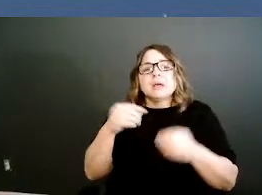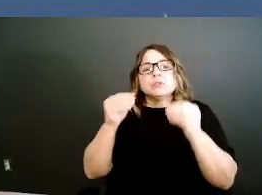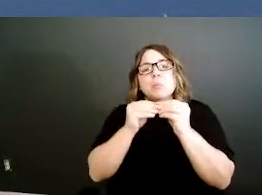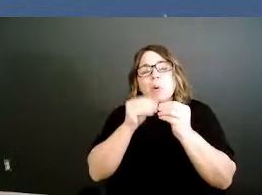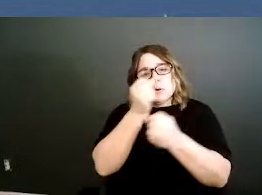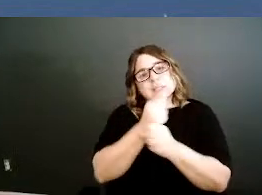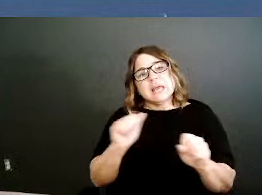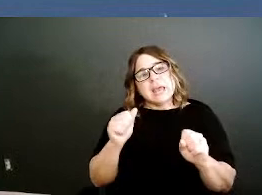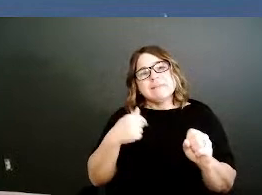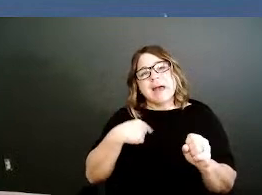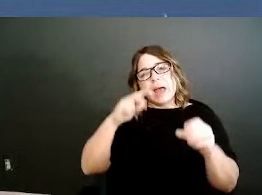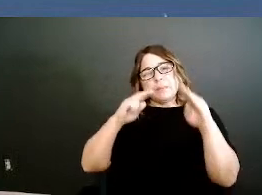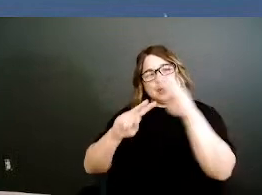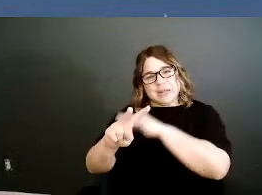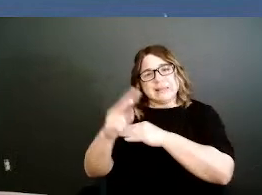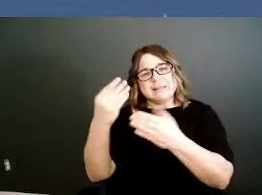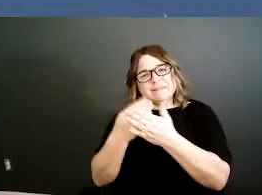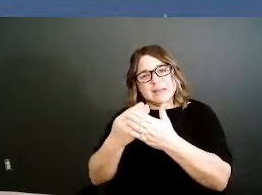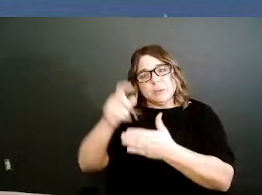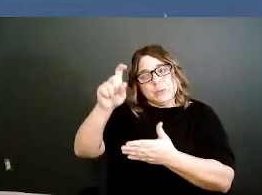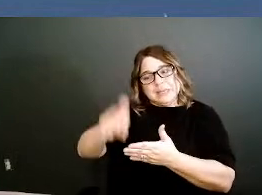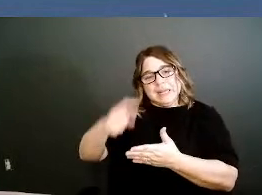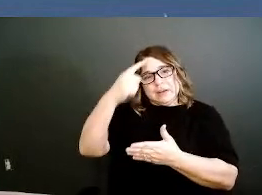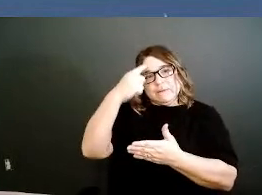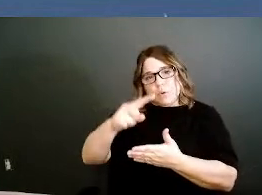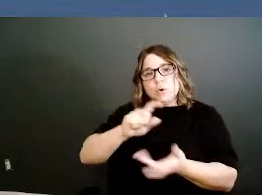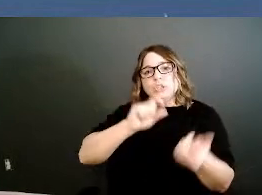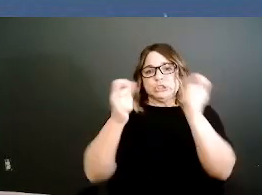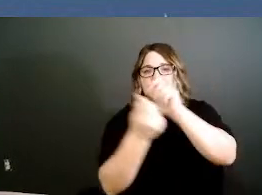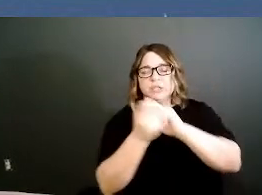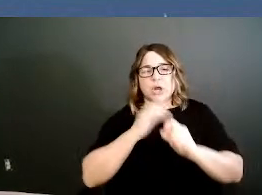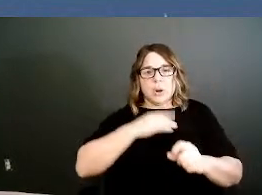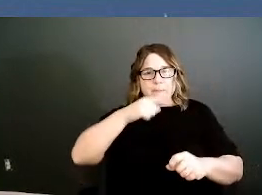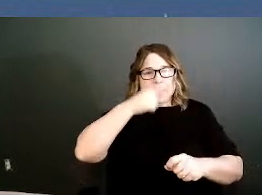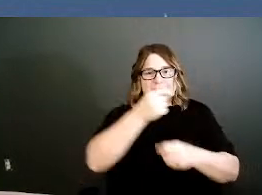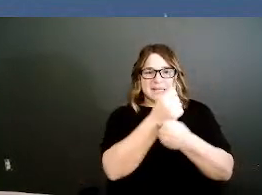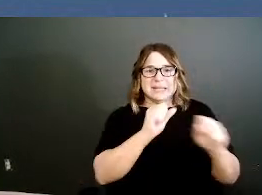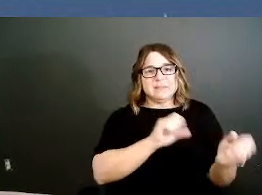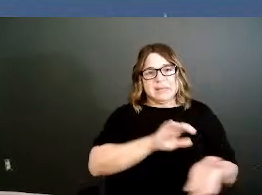WILL BE EVEN LESS SAFE. PUT THE MONEY TOWARD ADDRESSING ROOT CAUSE SXZ PROVIDING